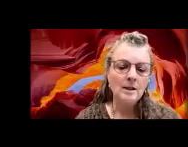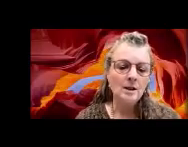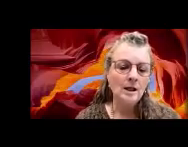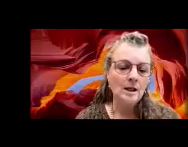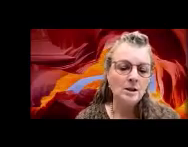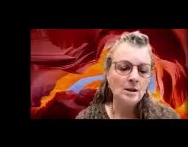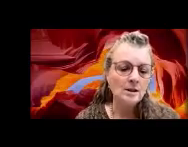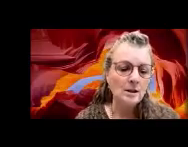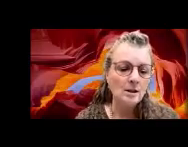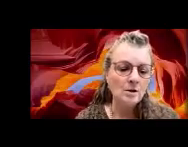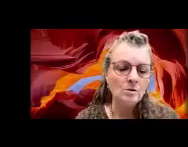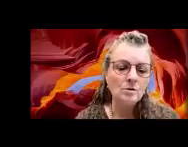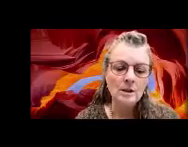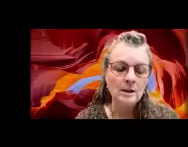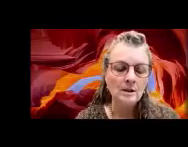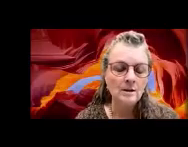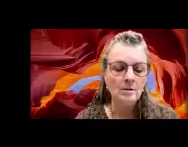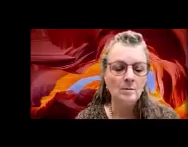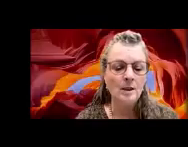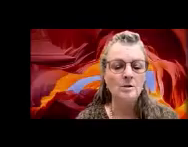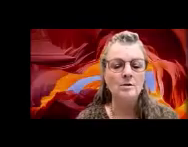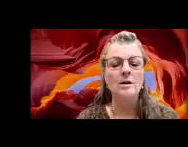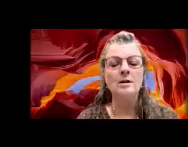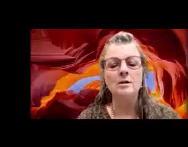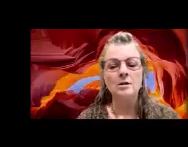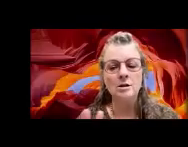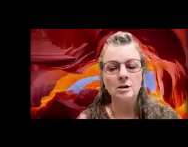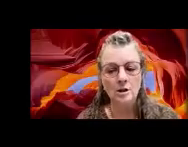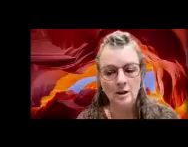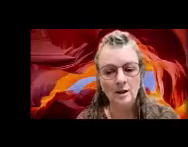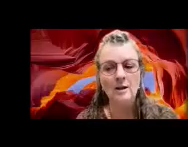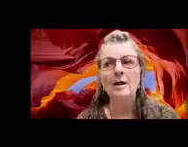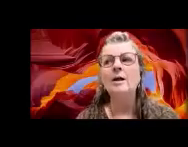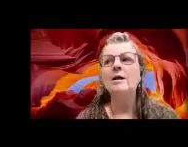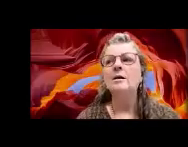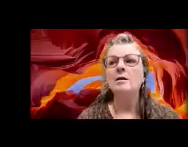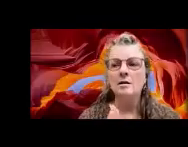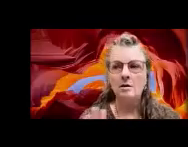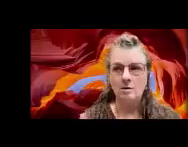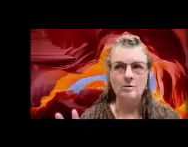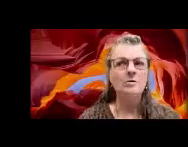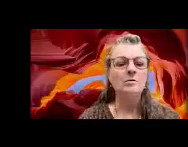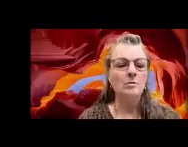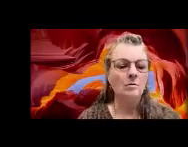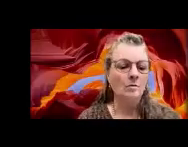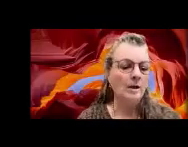Education is a huge reason to make sure that she knows what